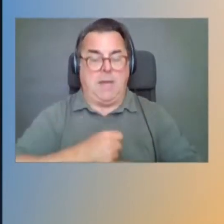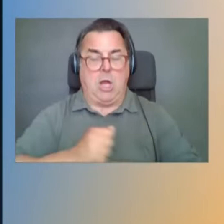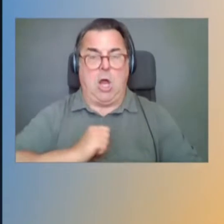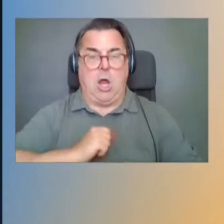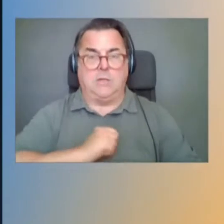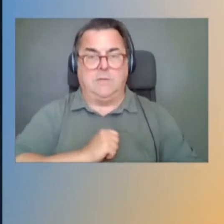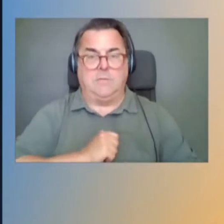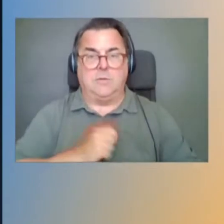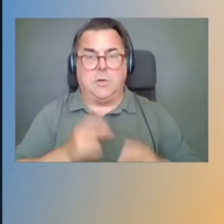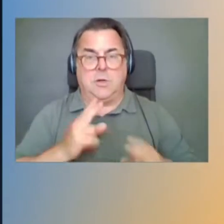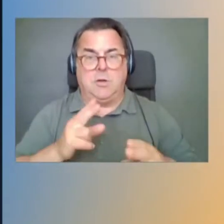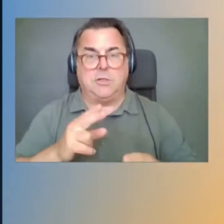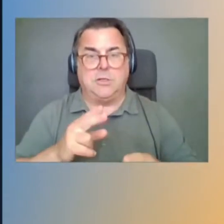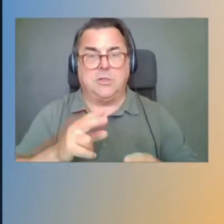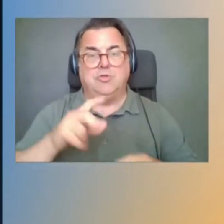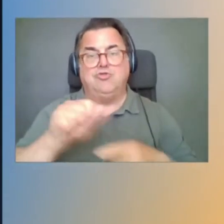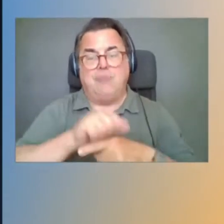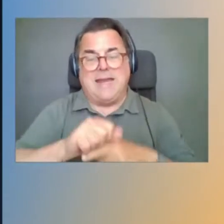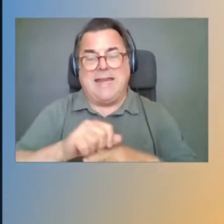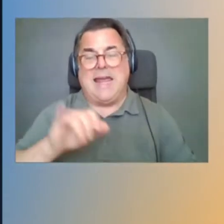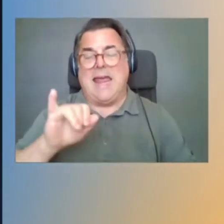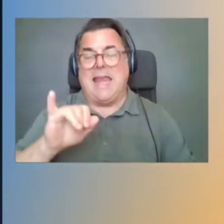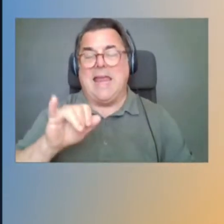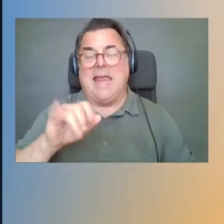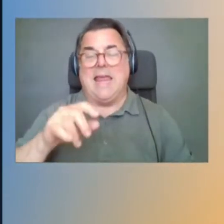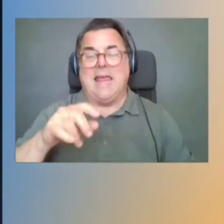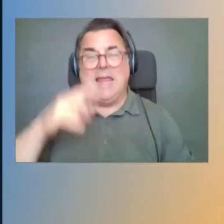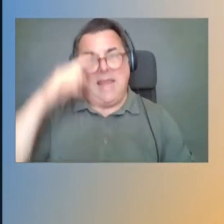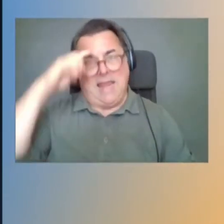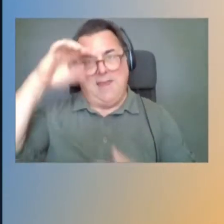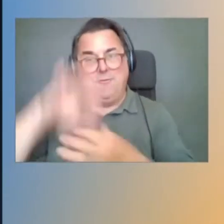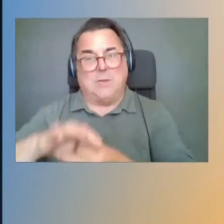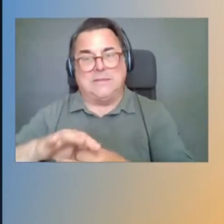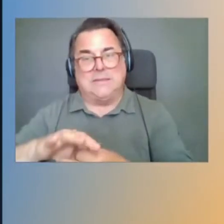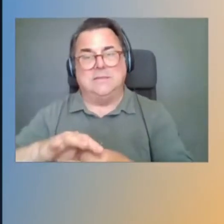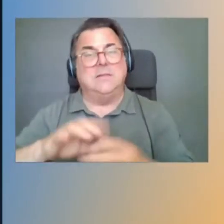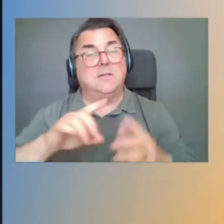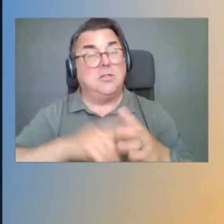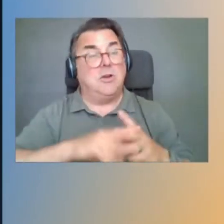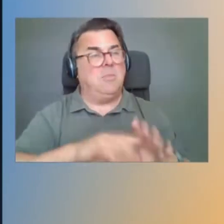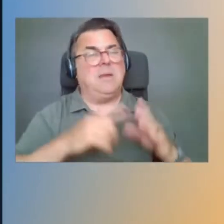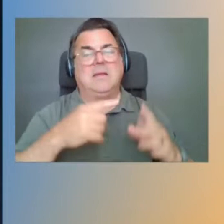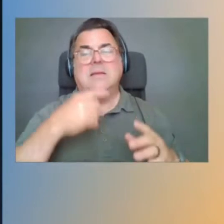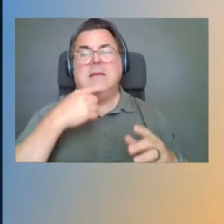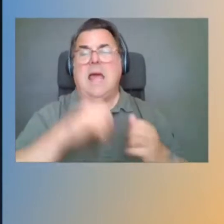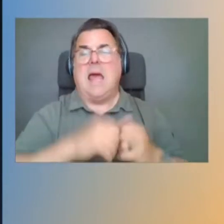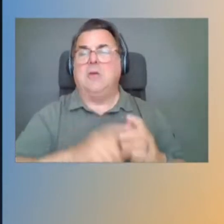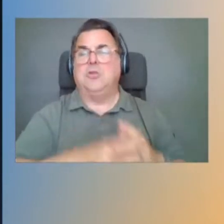and training workloads. [Presenter] Awesome, so Ron, why don't we start at the beginning? So how did you get started with machine learning?